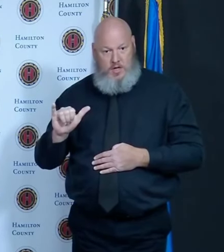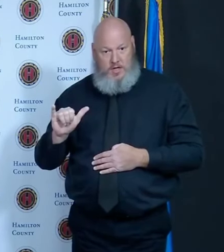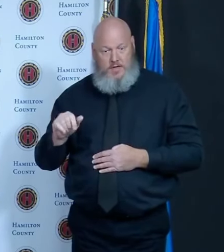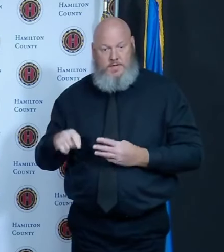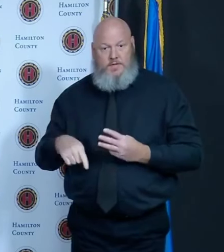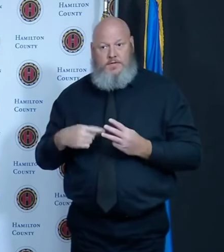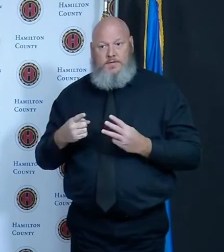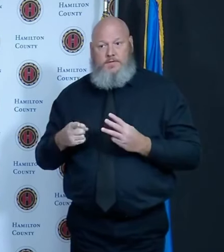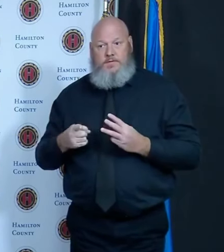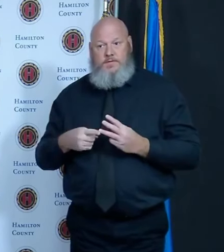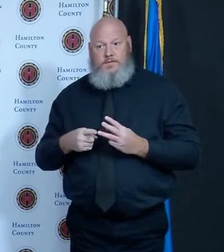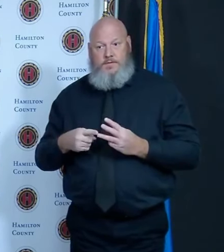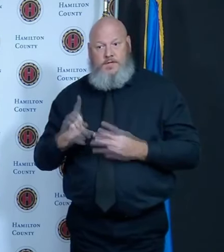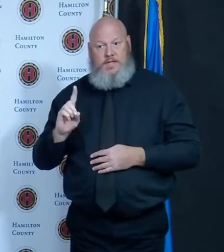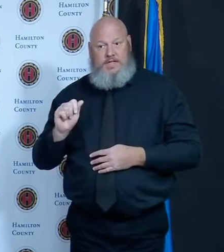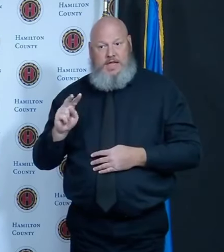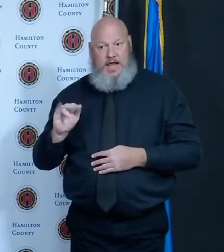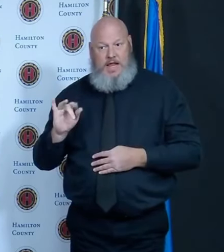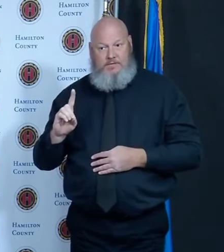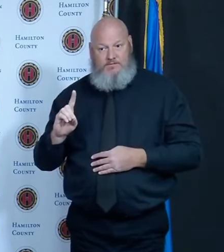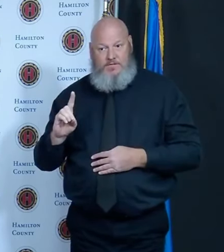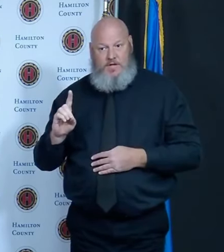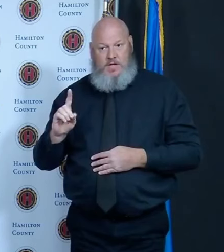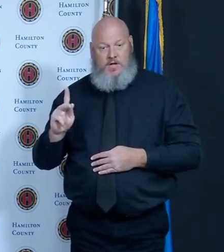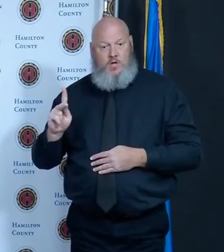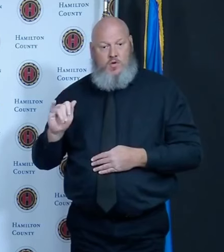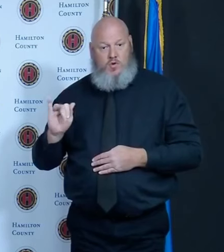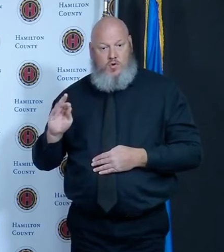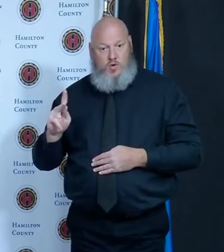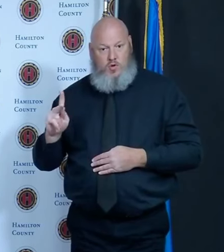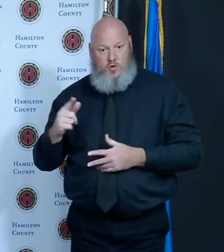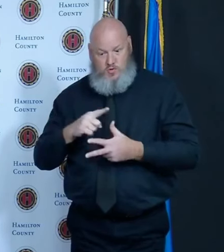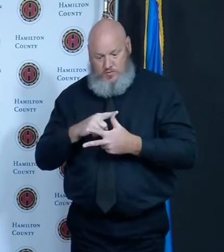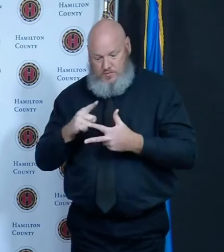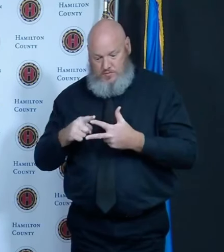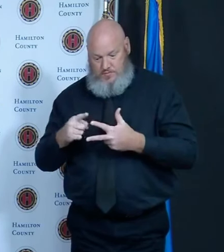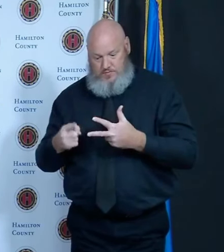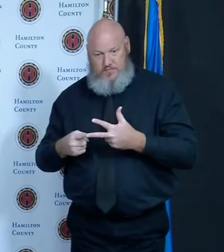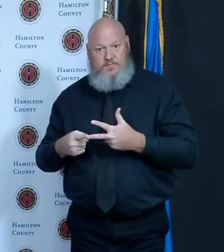way I am also a member of the African American Chamber and as a result of that